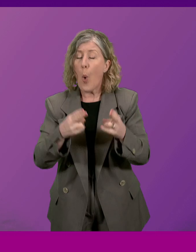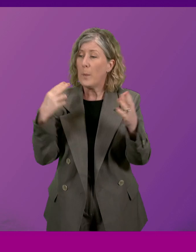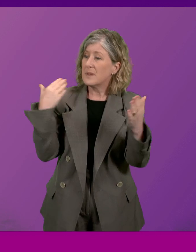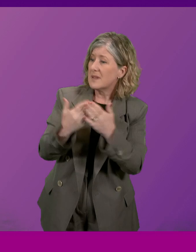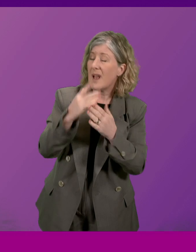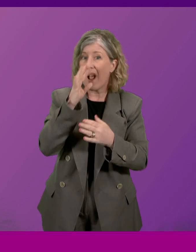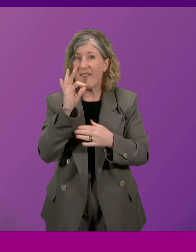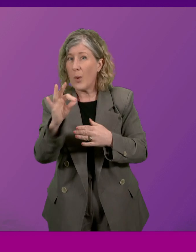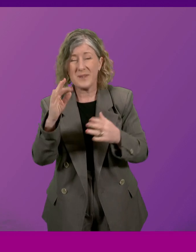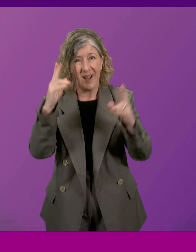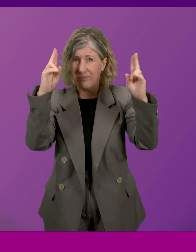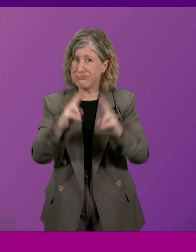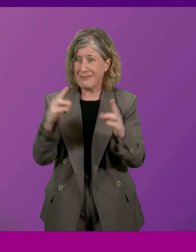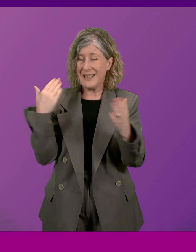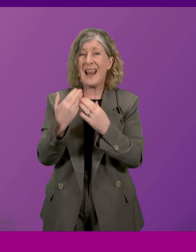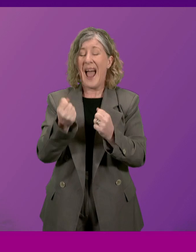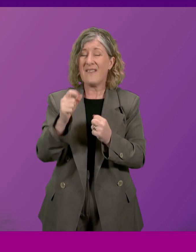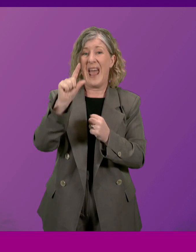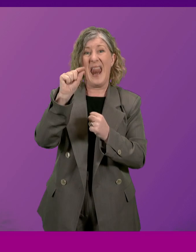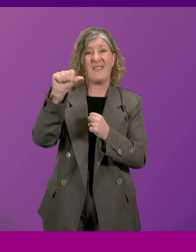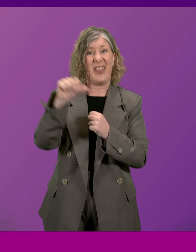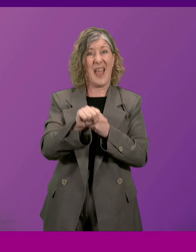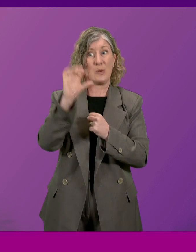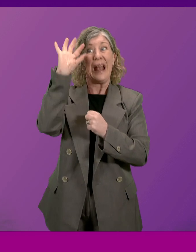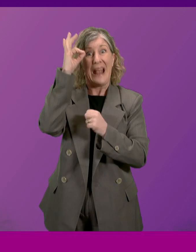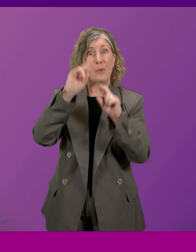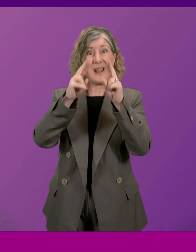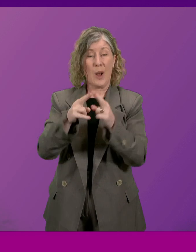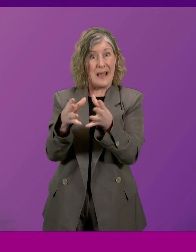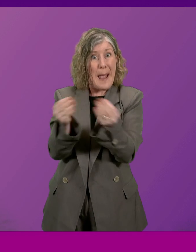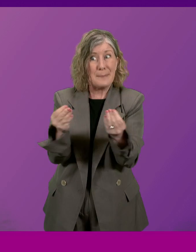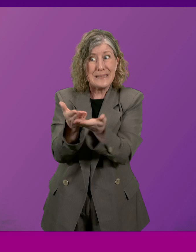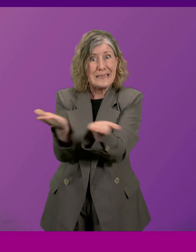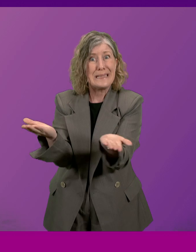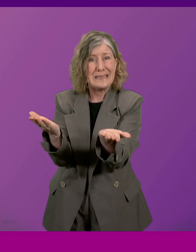and there are more than 11,000 council houses lying empty. Every statistic is another example